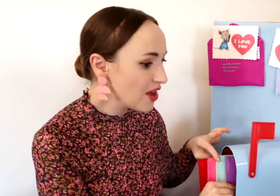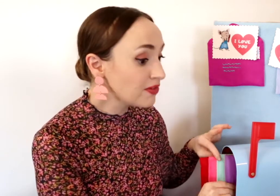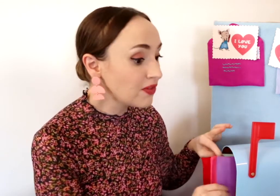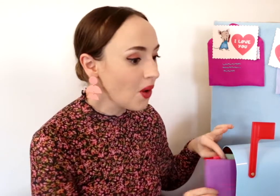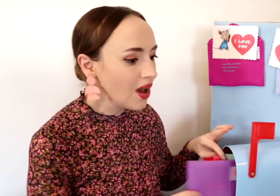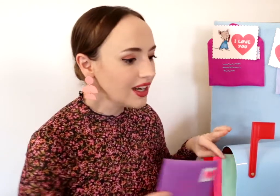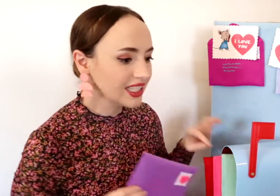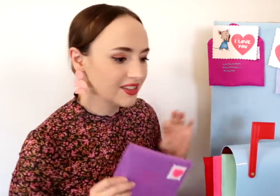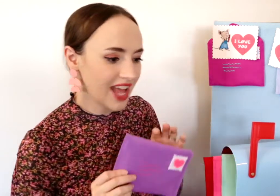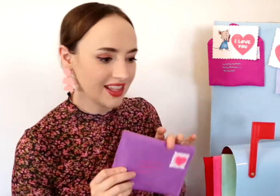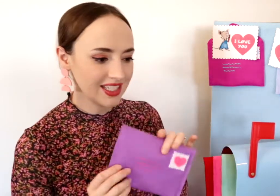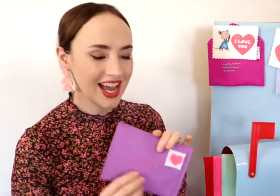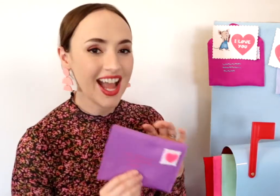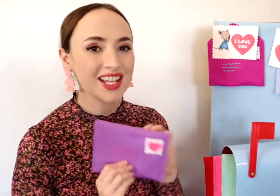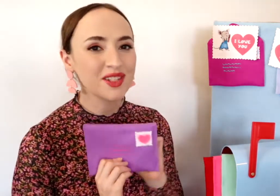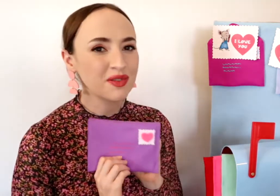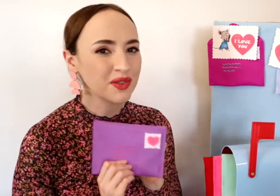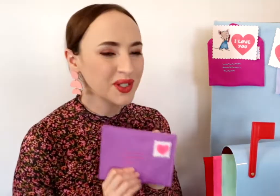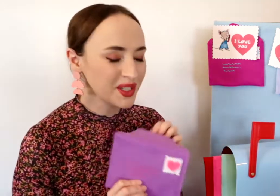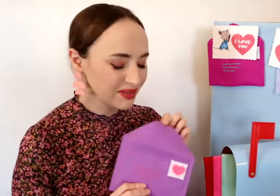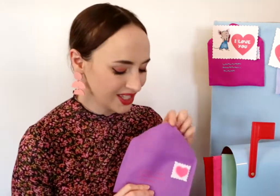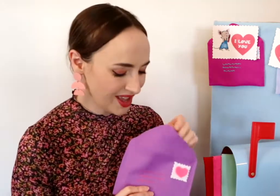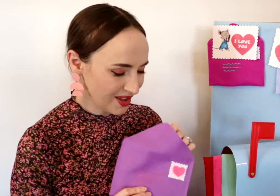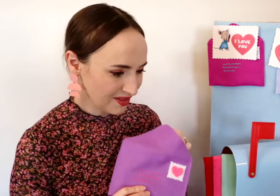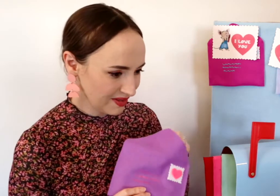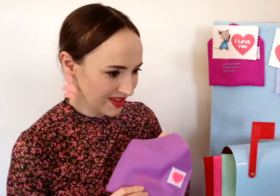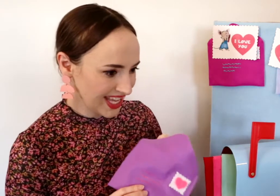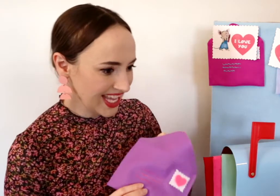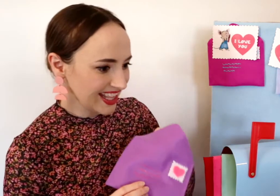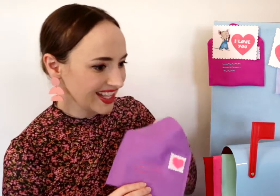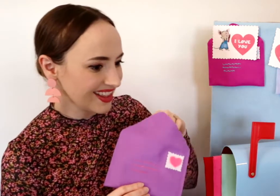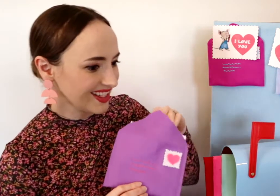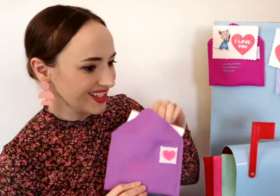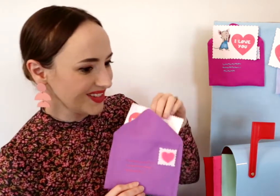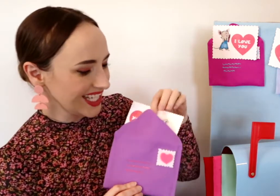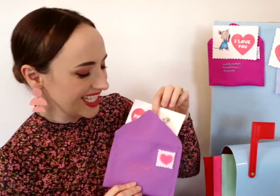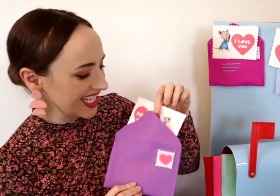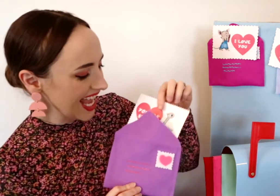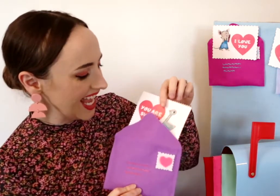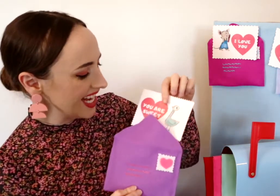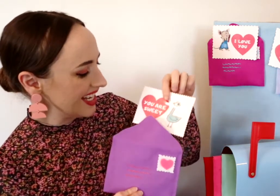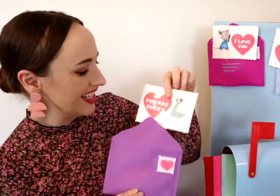Four little valentines full of love The third one said...